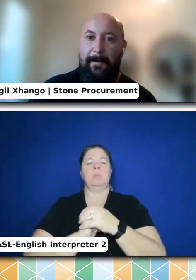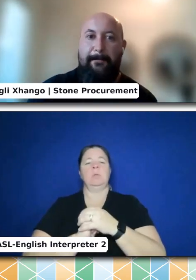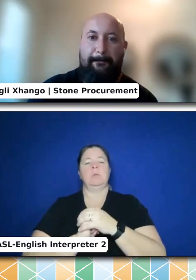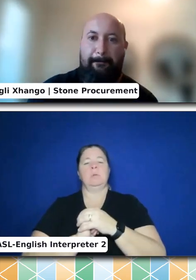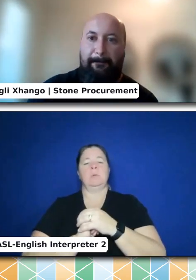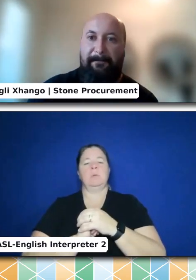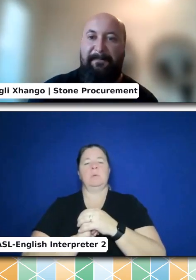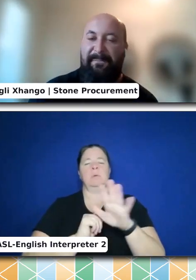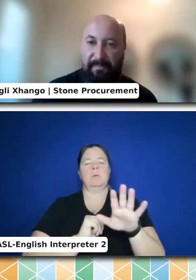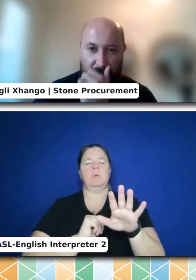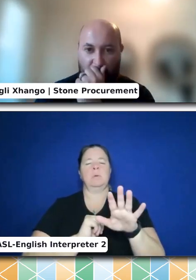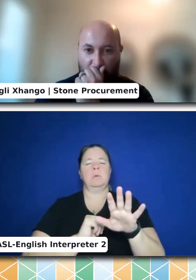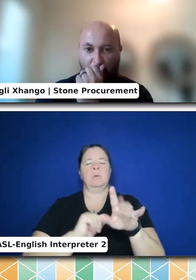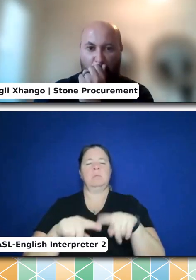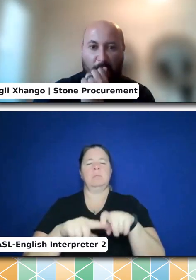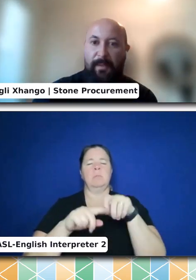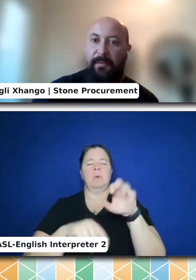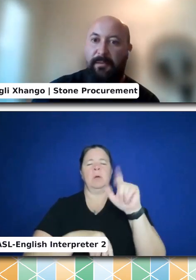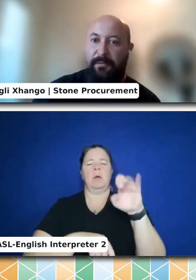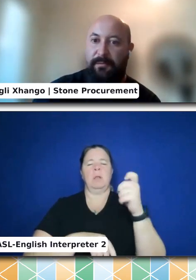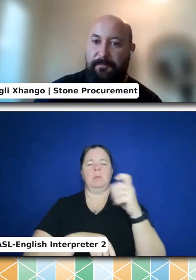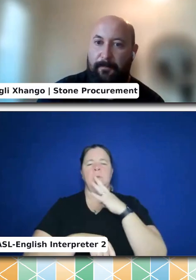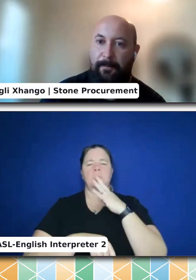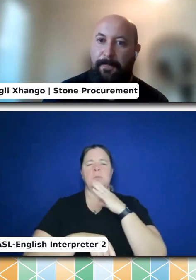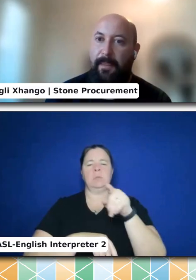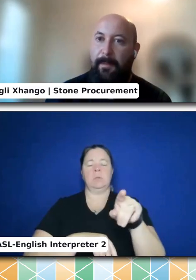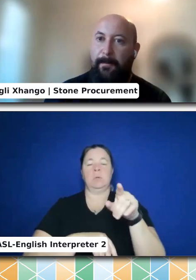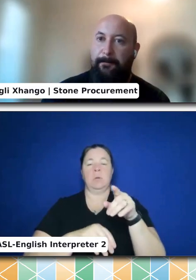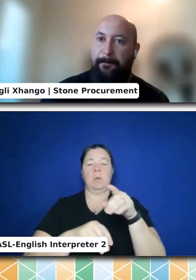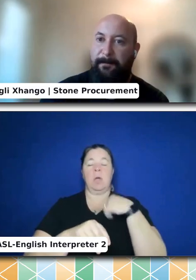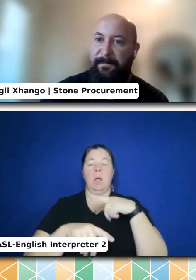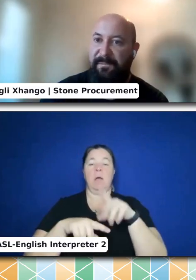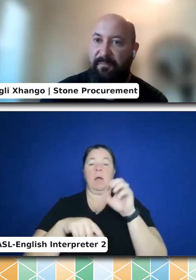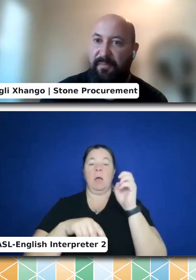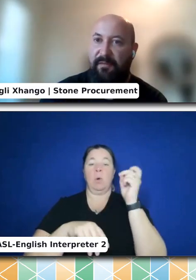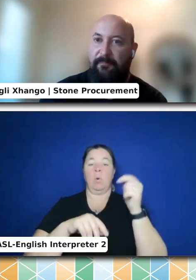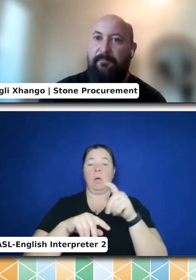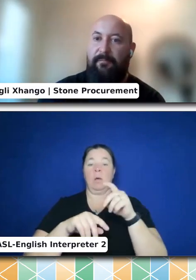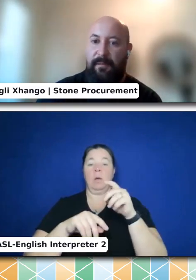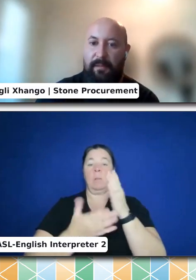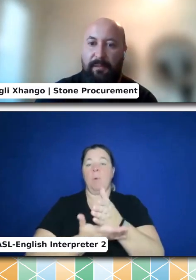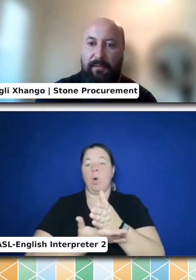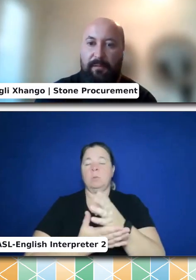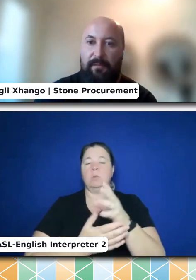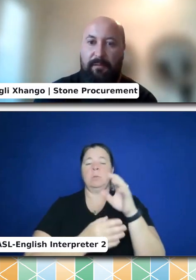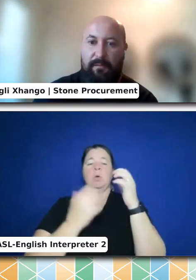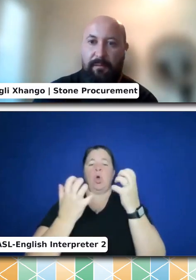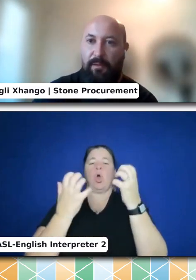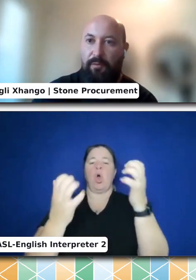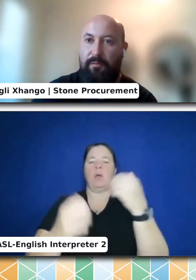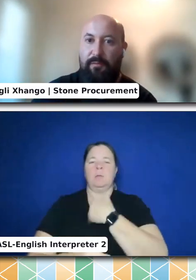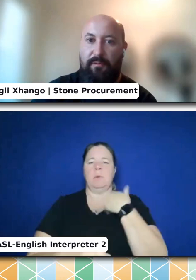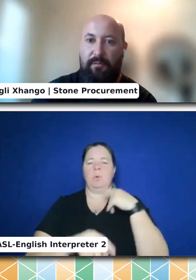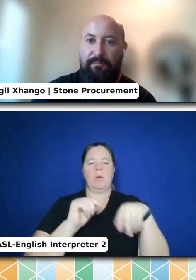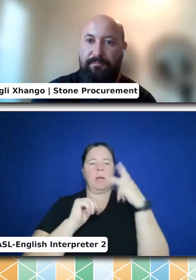Just, uh, Igli, while we're at this stage, I'll just request a quick pause. We just have an audience member who's not able to see the ASL interpreter.